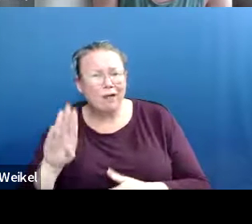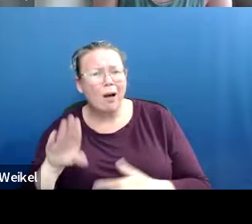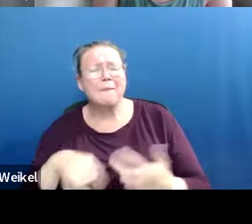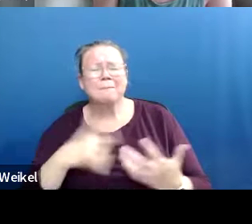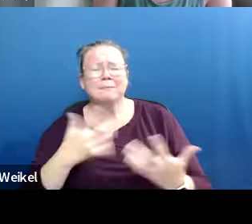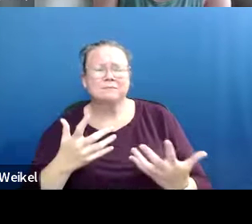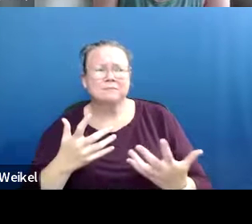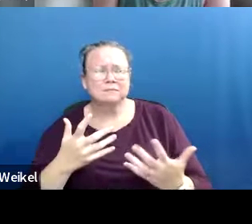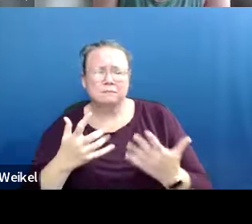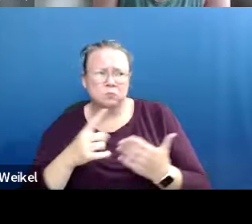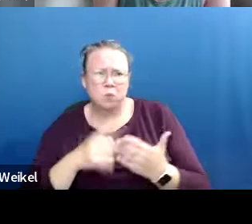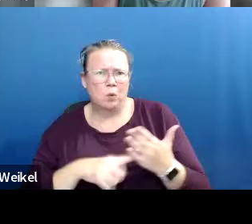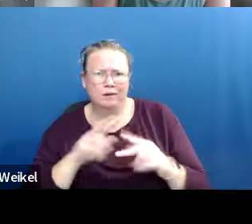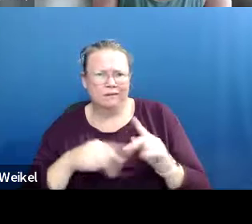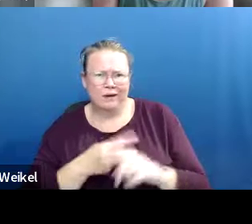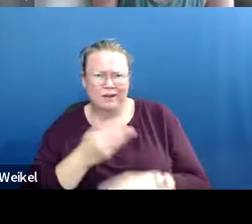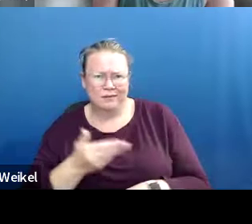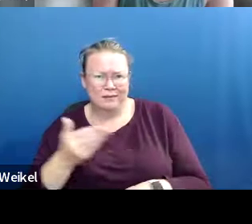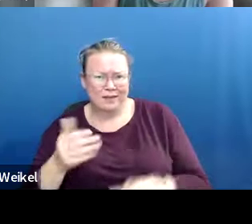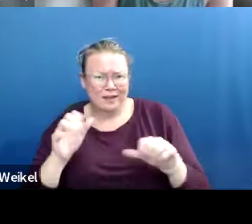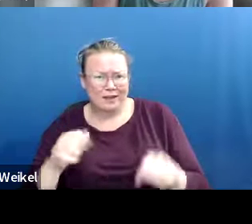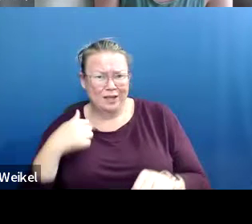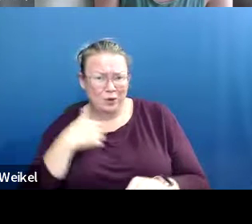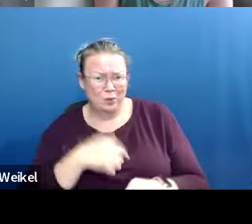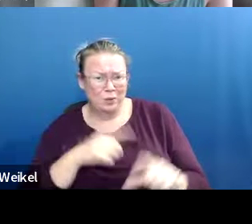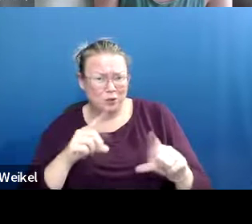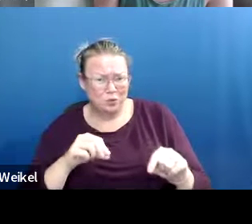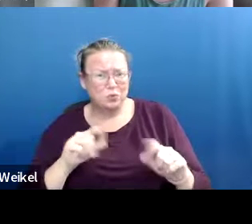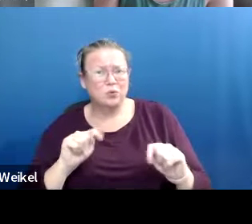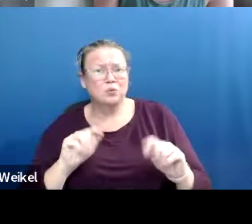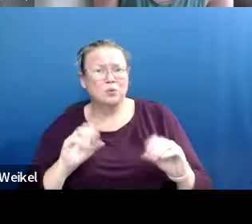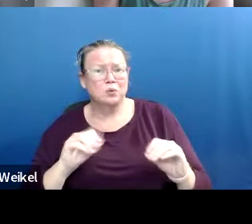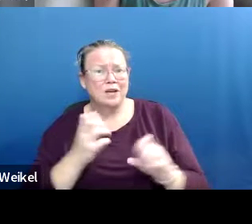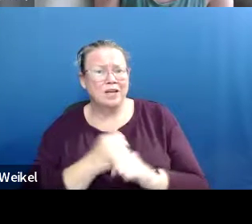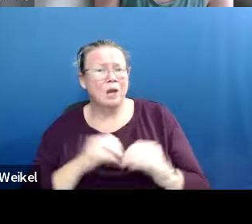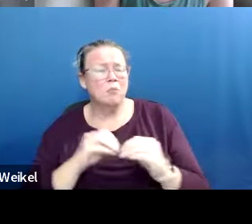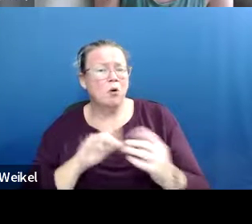Rosie Vazquez: what sort of things could we do to Rosie Vazquez: get more in touch with the youth.